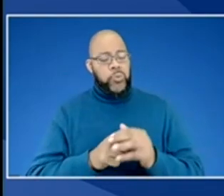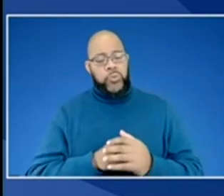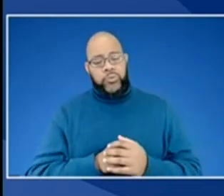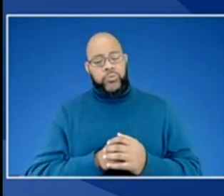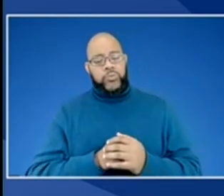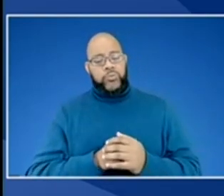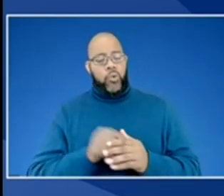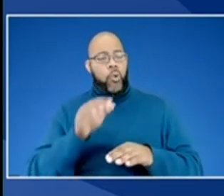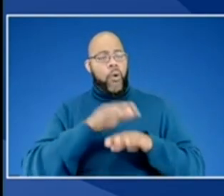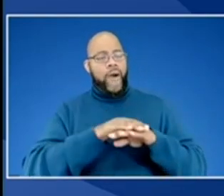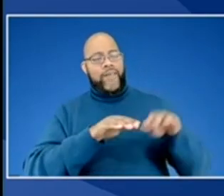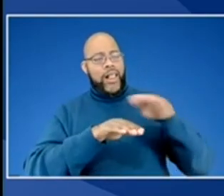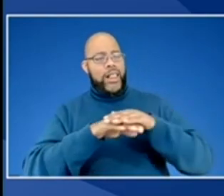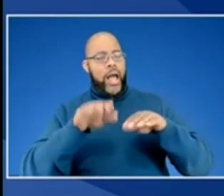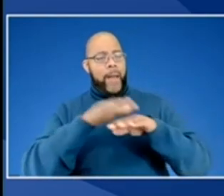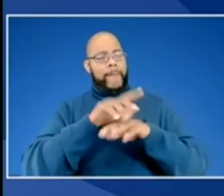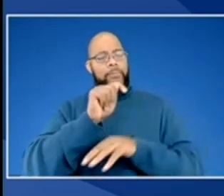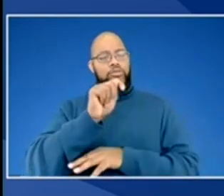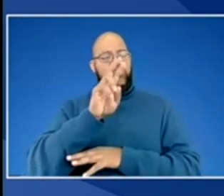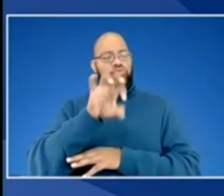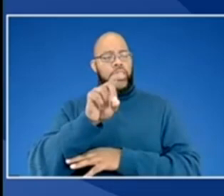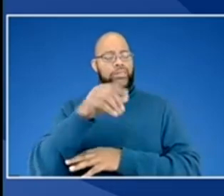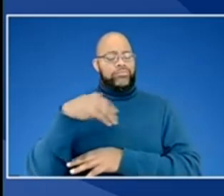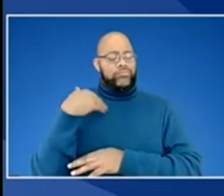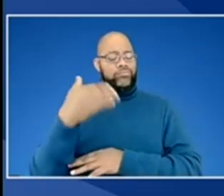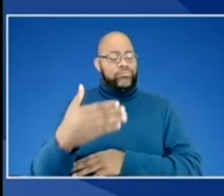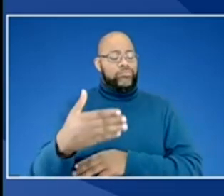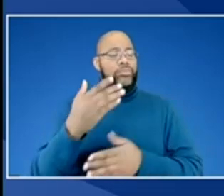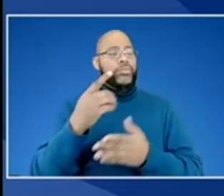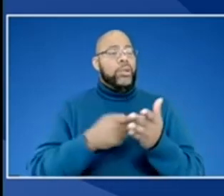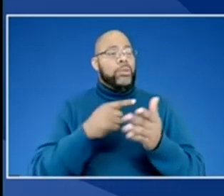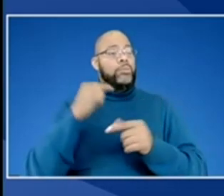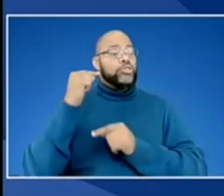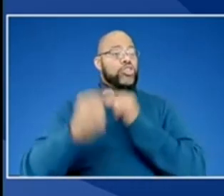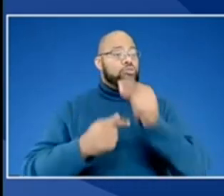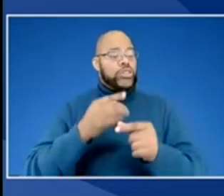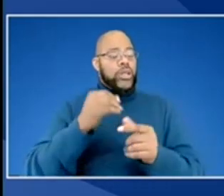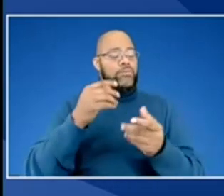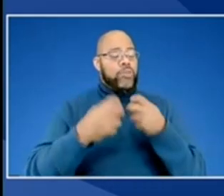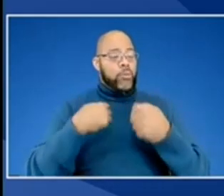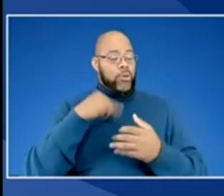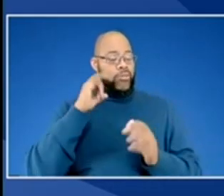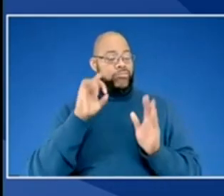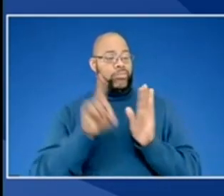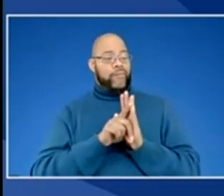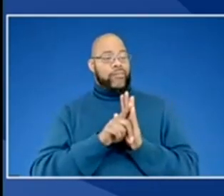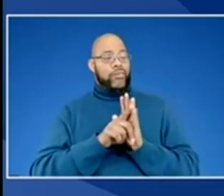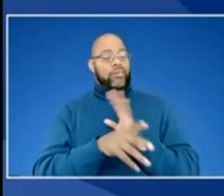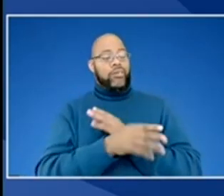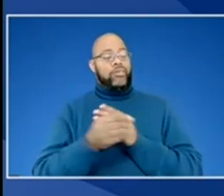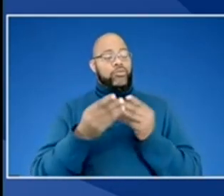trends, I think sometimes generational in the problems that we're identifying and the solutions that we're proposing.